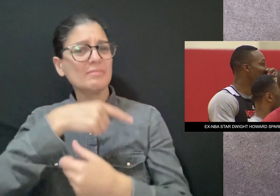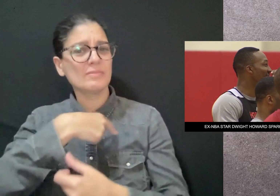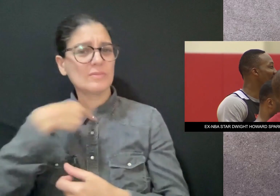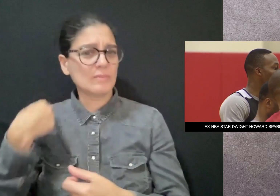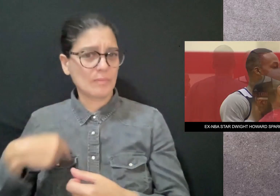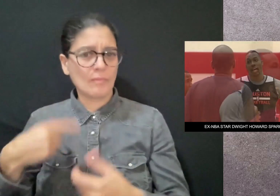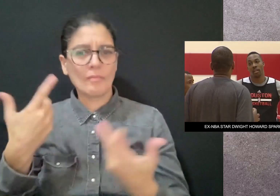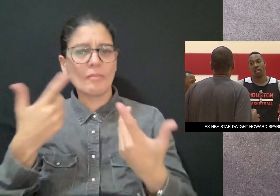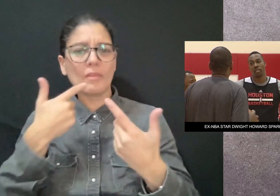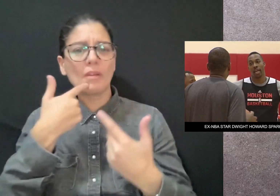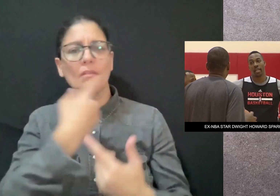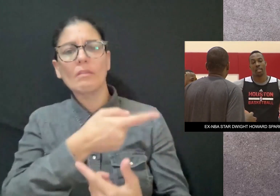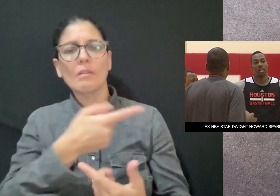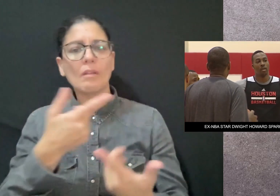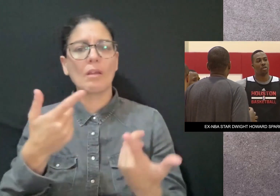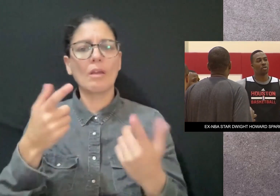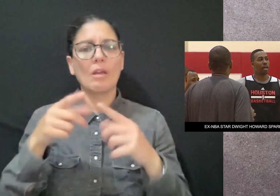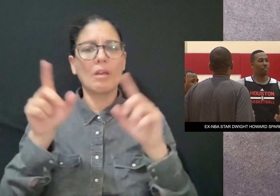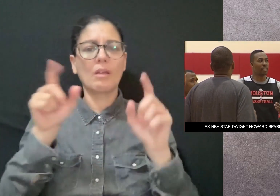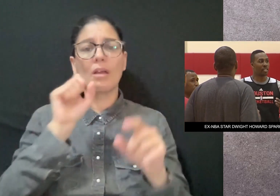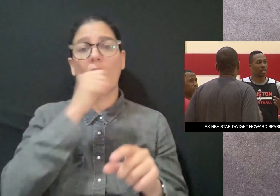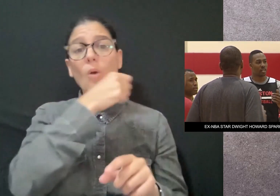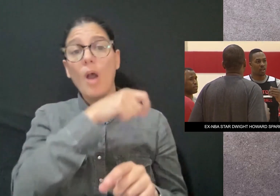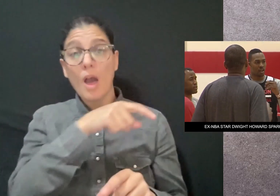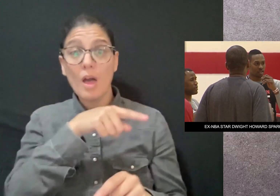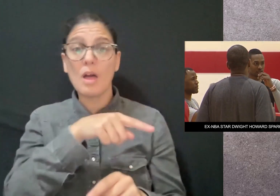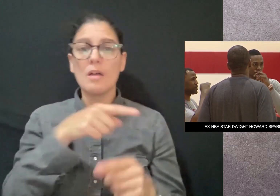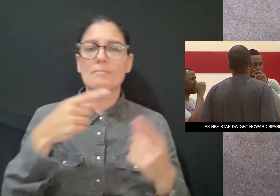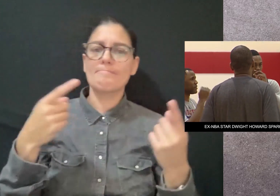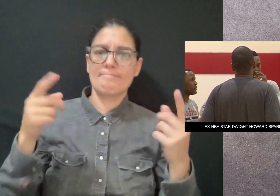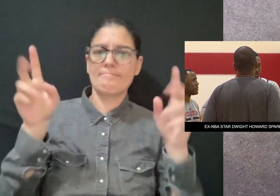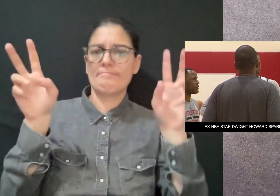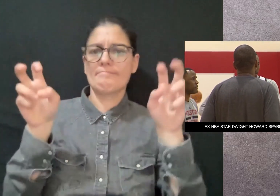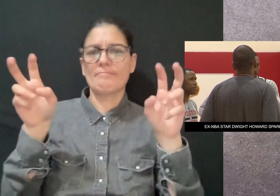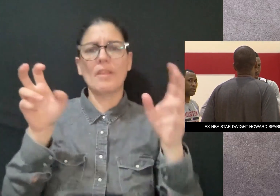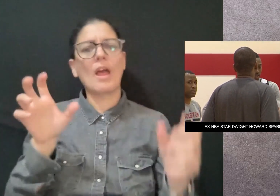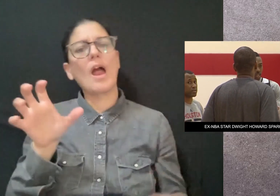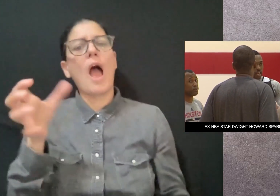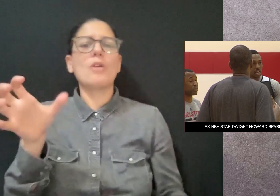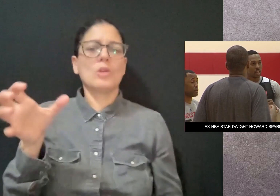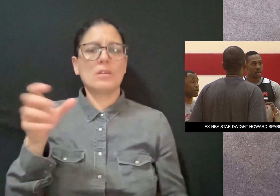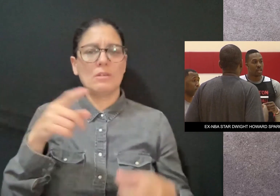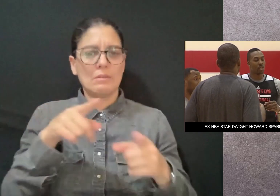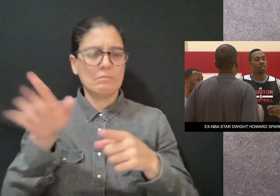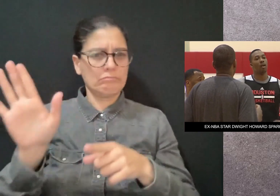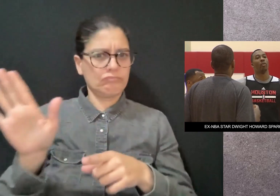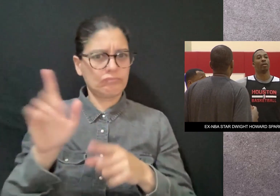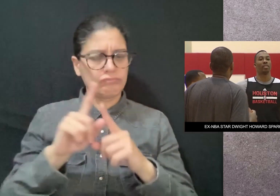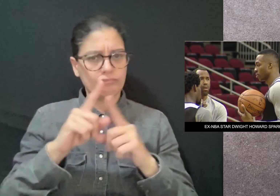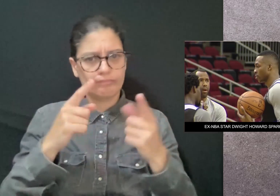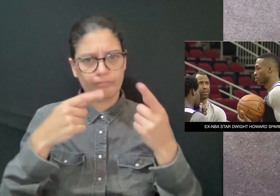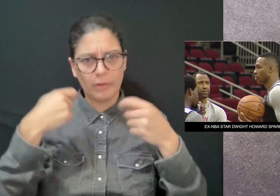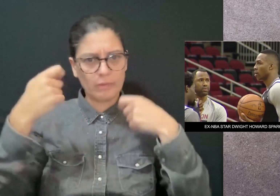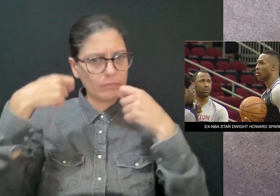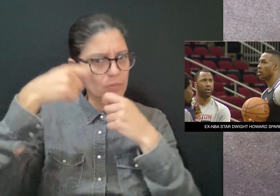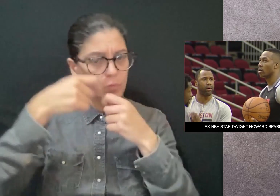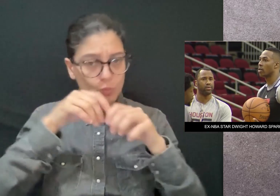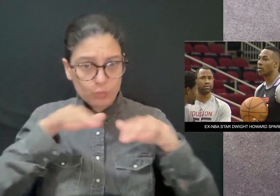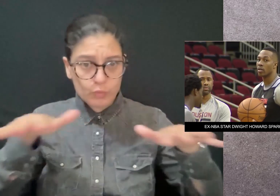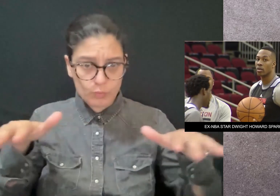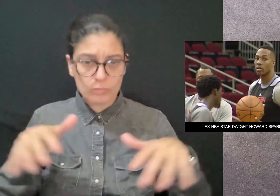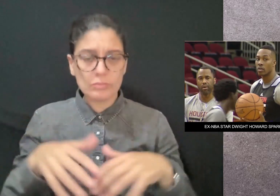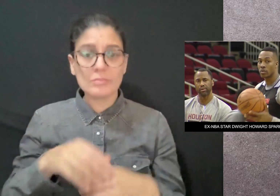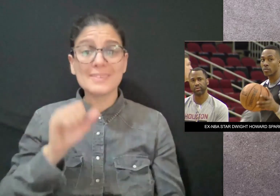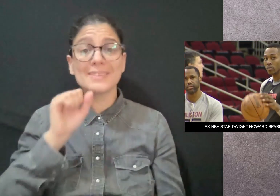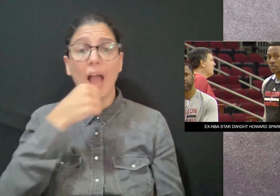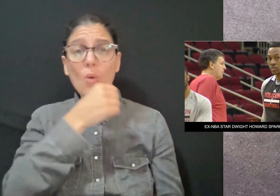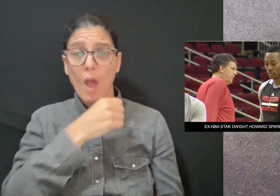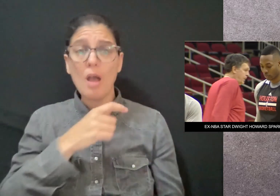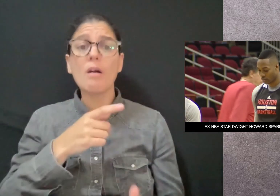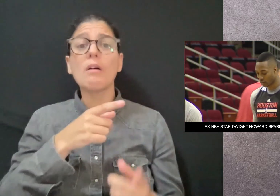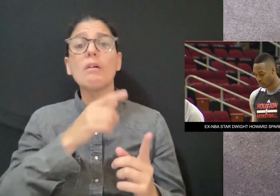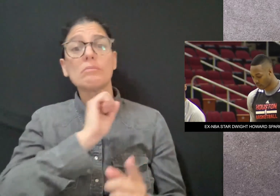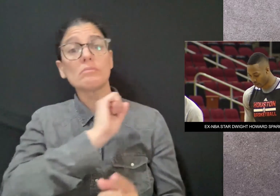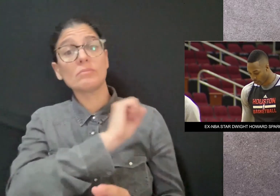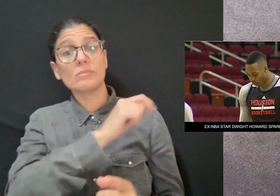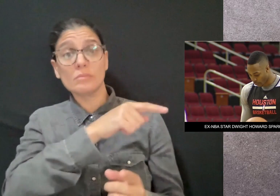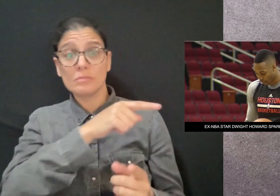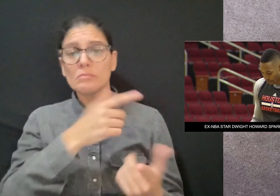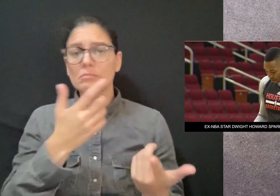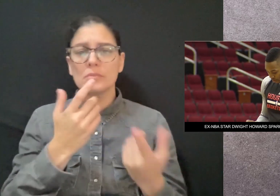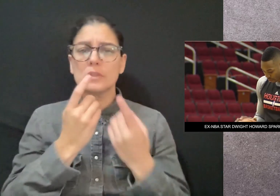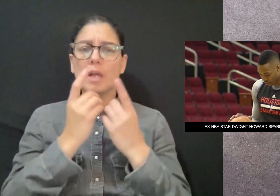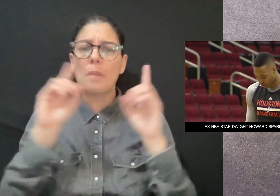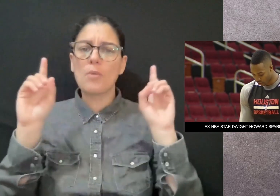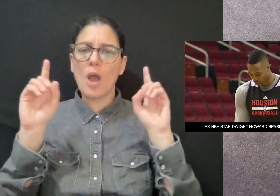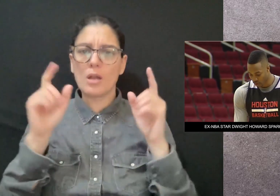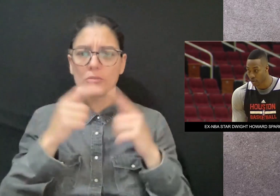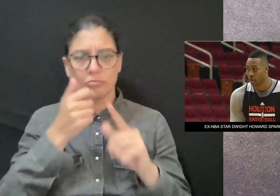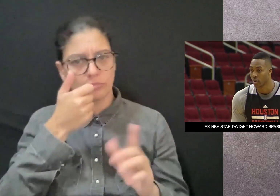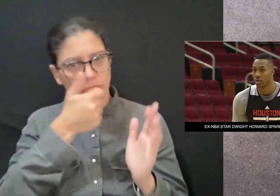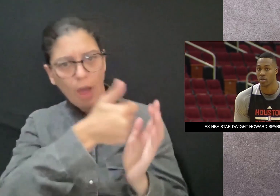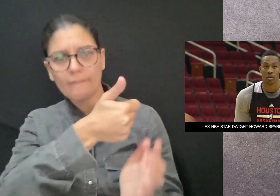a country in a promotional video Taiwan is a self-rule democracy with its own